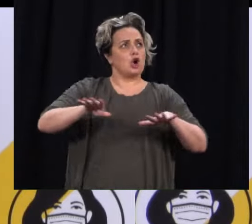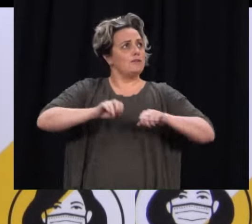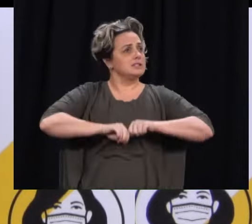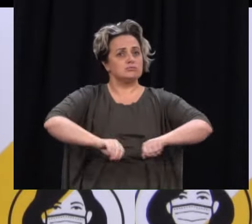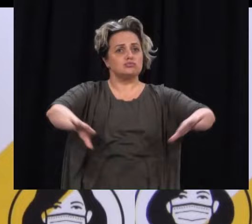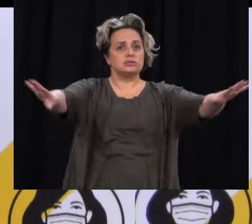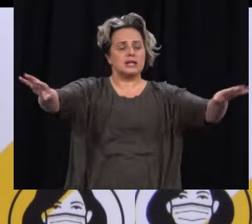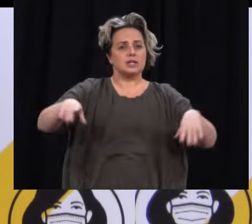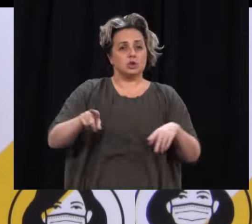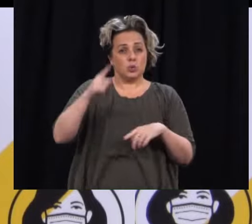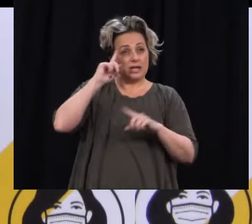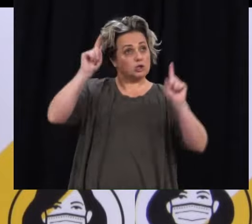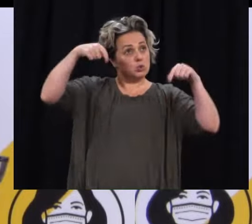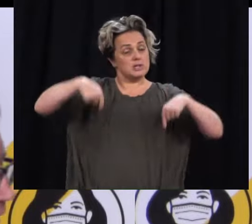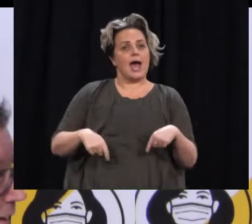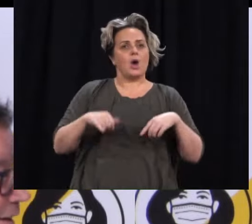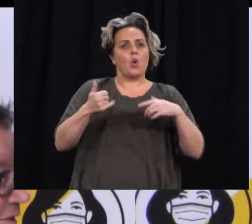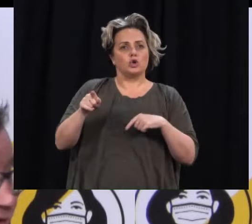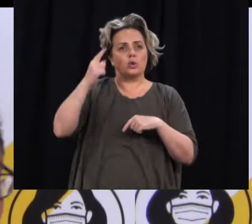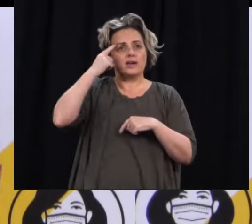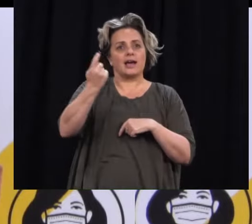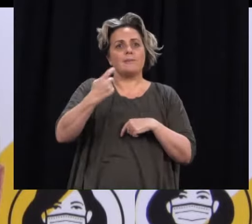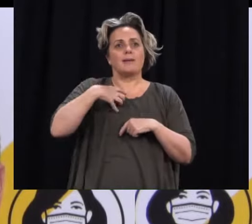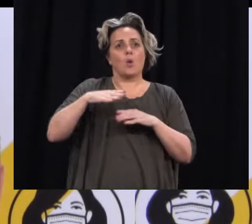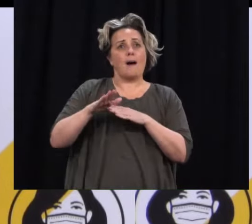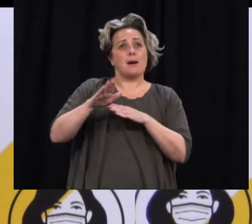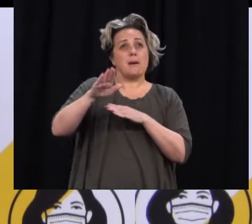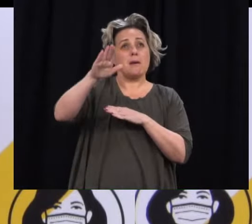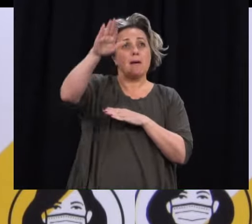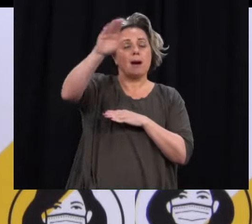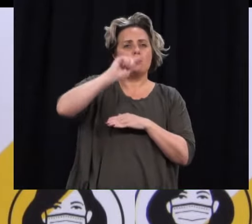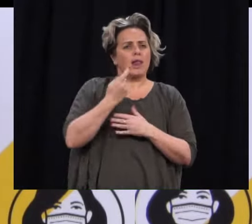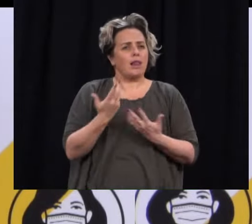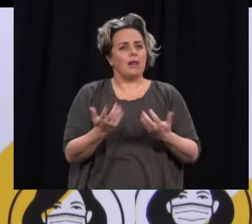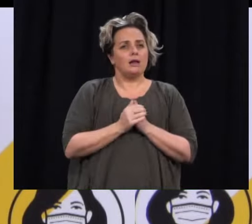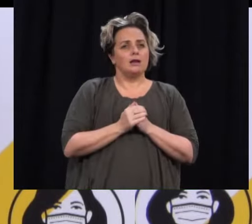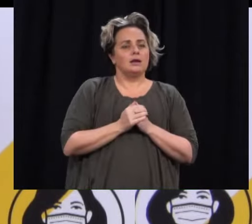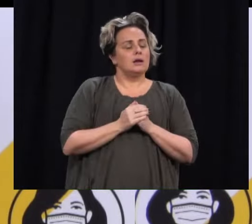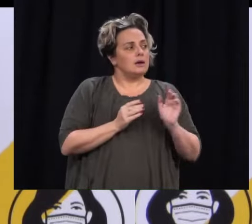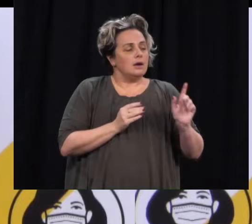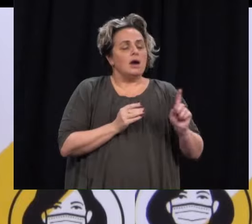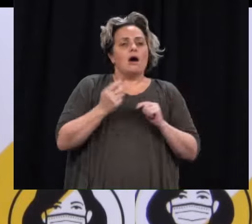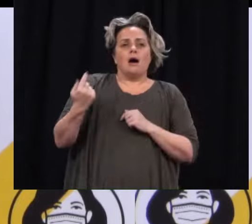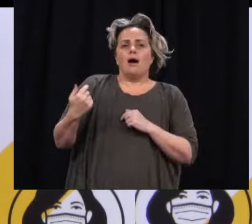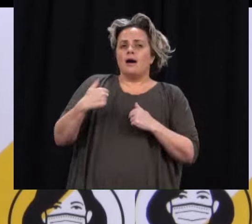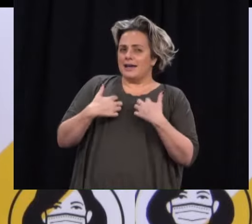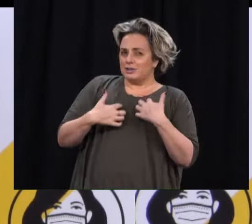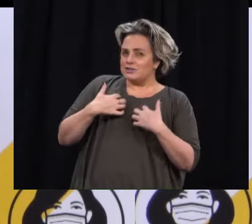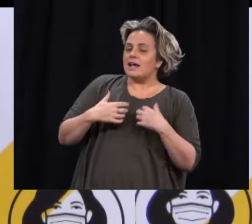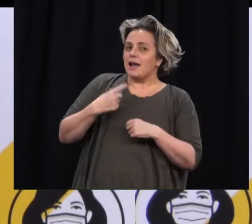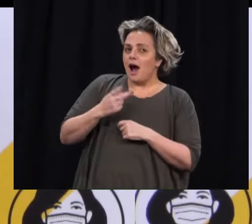highest amount of cases. Are you anticipating today being the peak of what we are seeing or are you expecting to see it